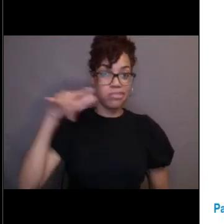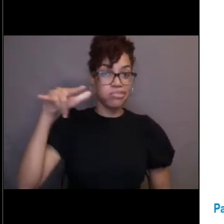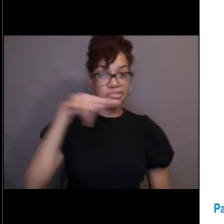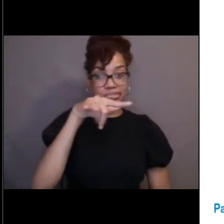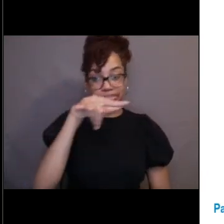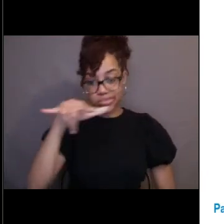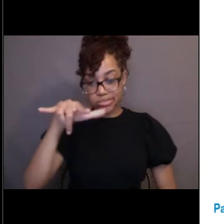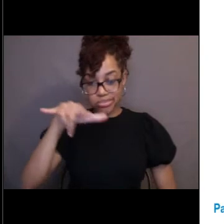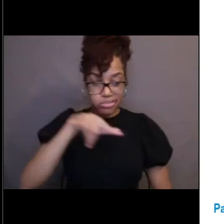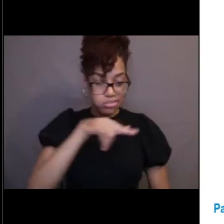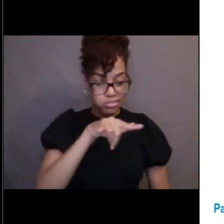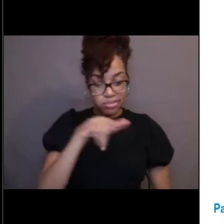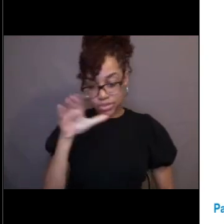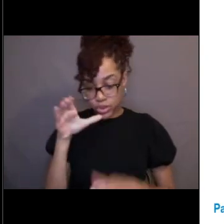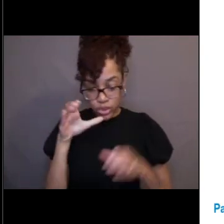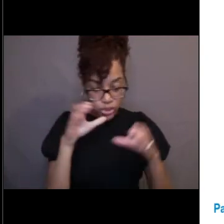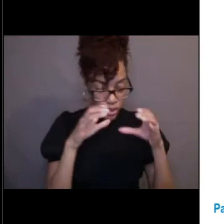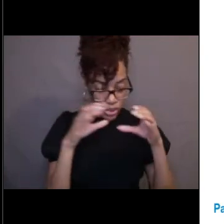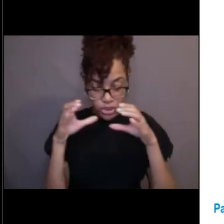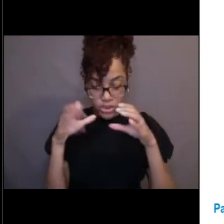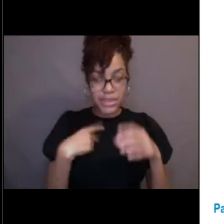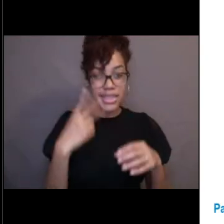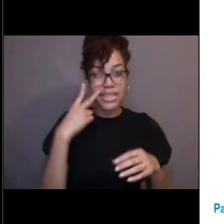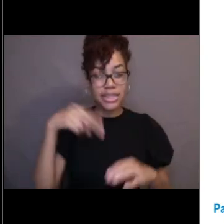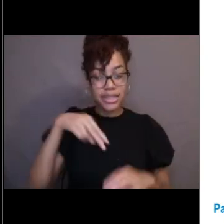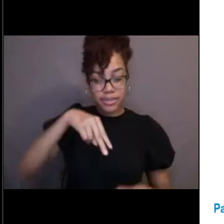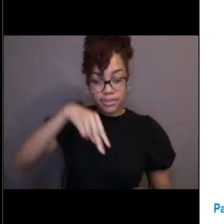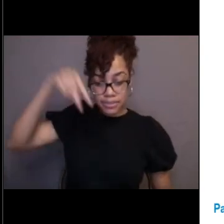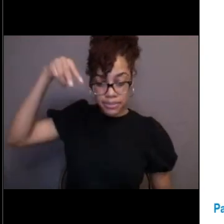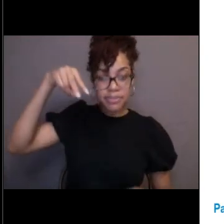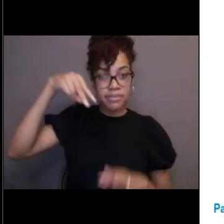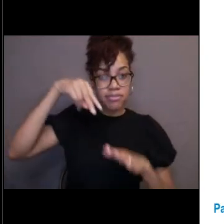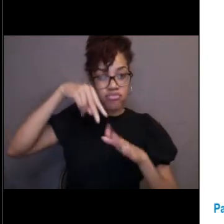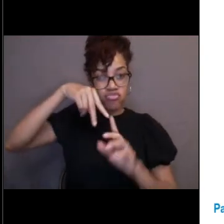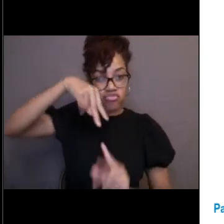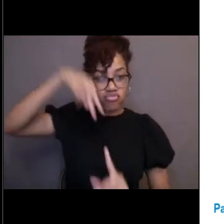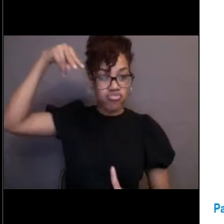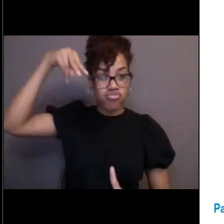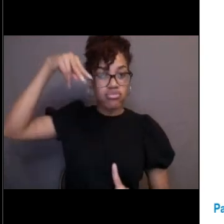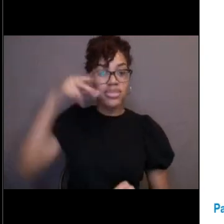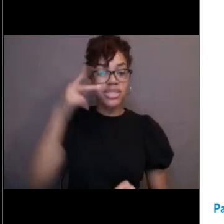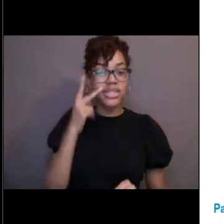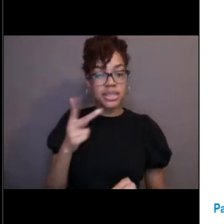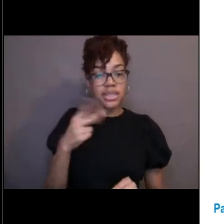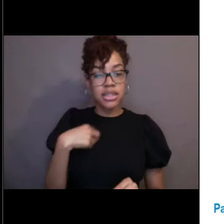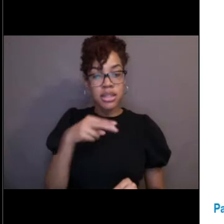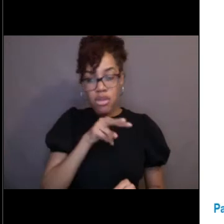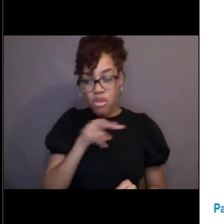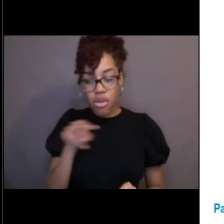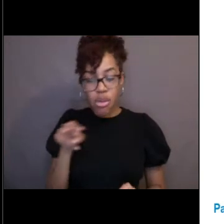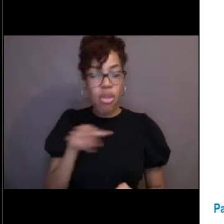much larger view of the ocean and can see a little bit further underwater and can find turtles for us a lot better